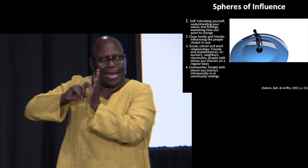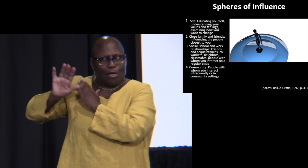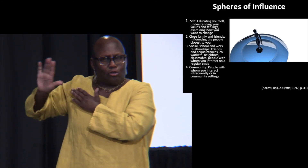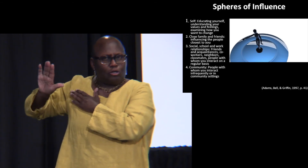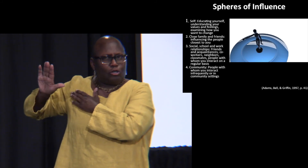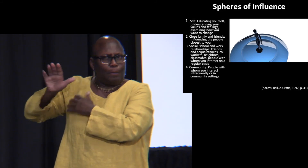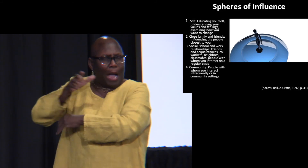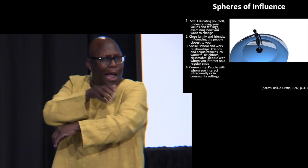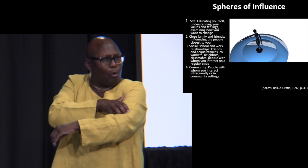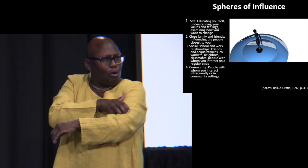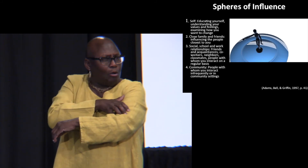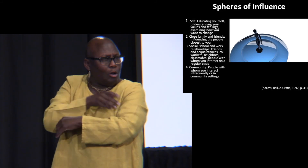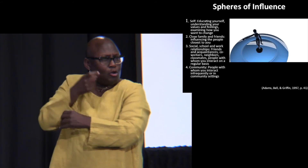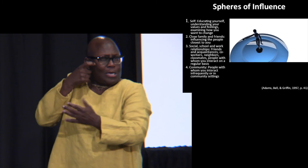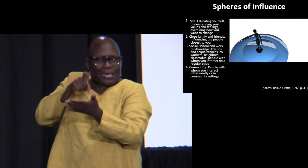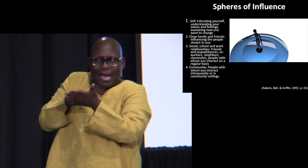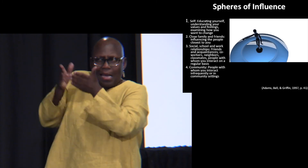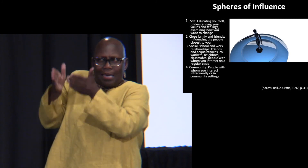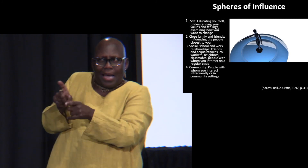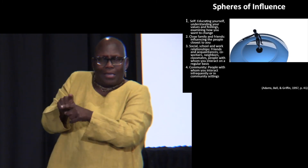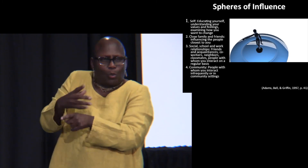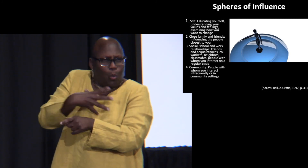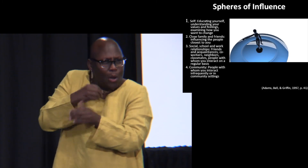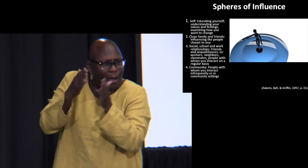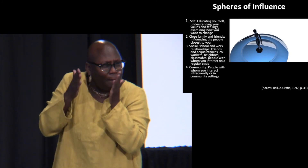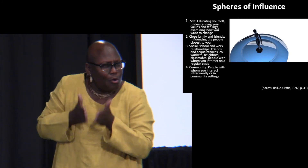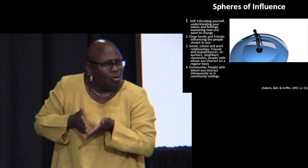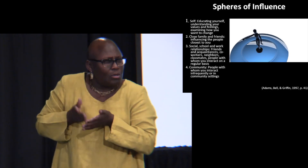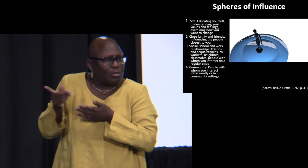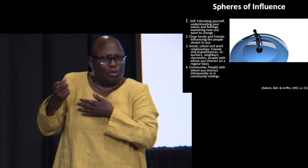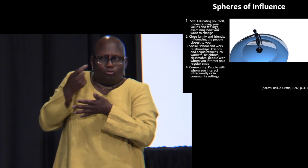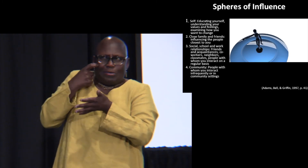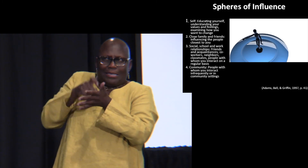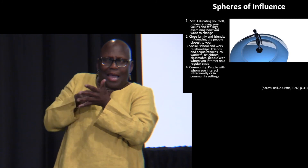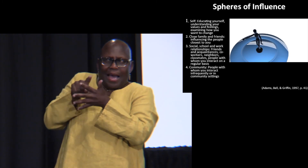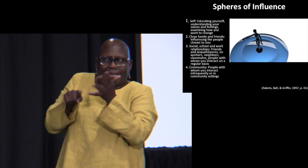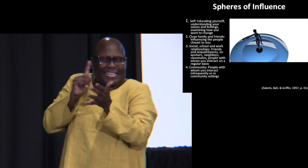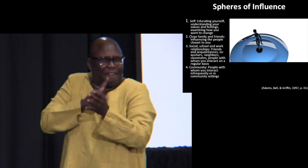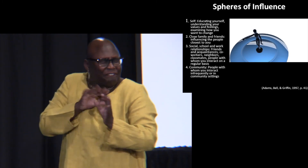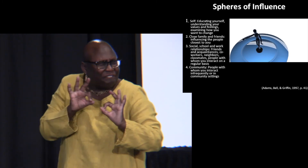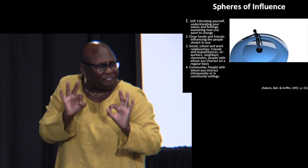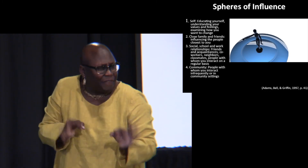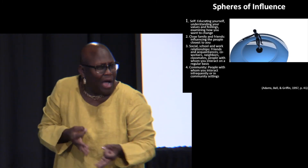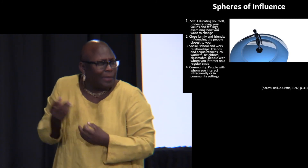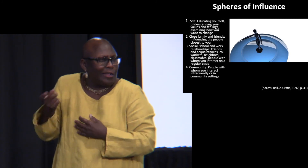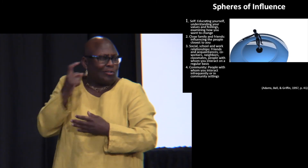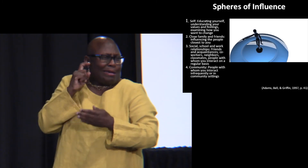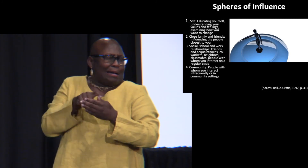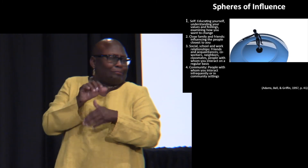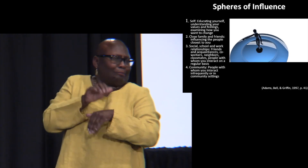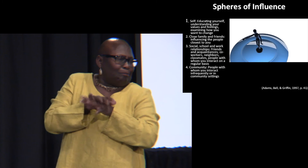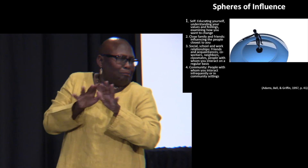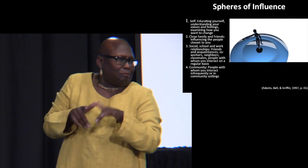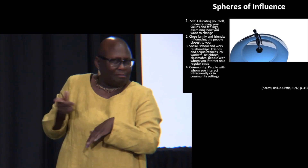are excited to go back to work and implement some of these activities right away.